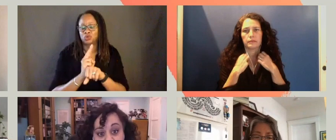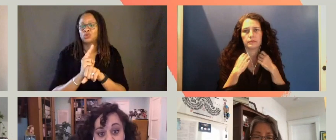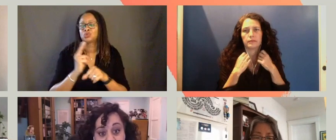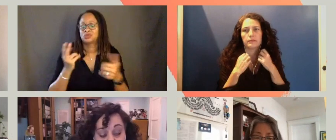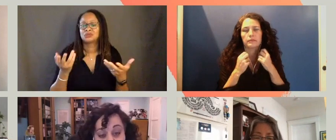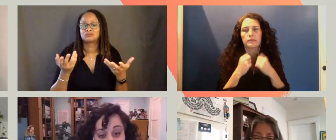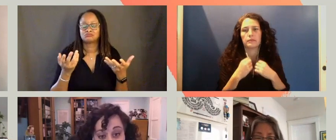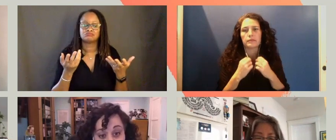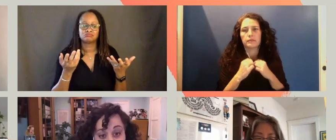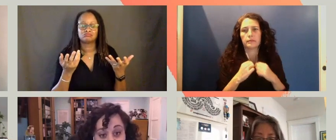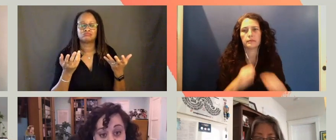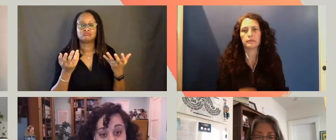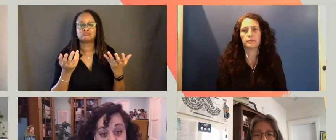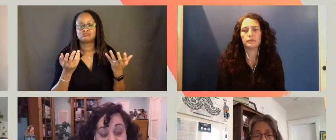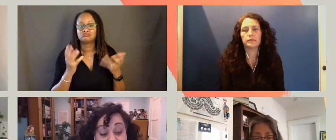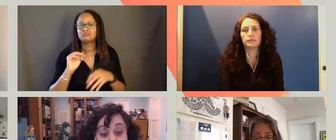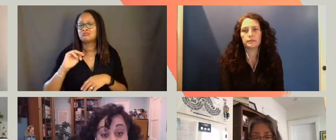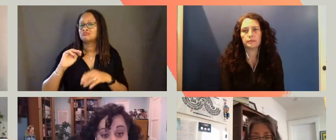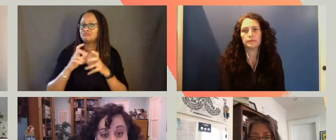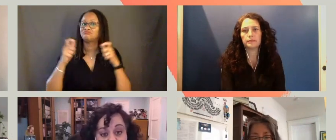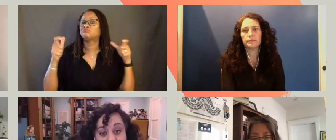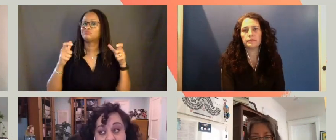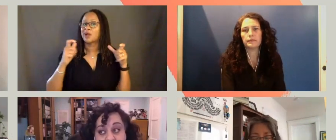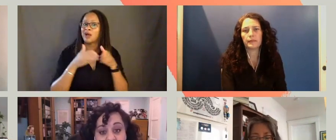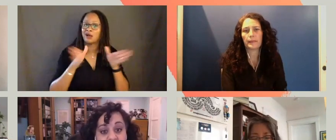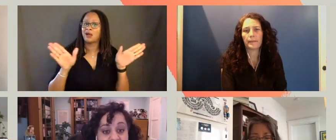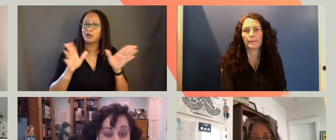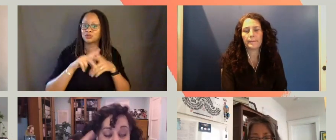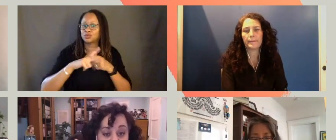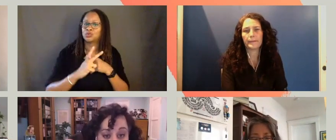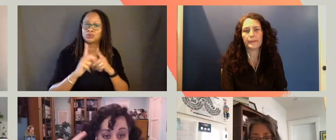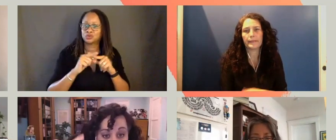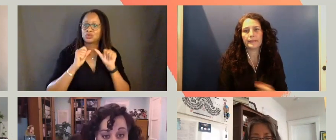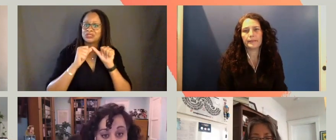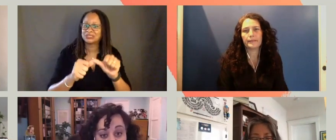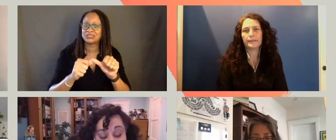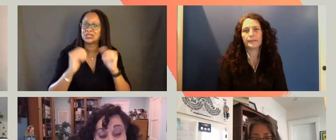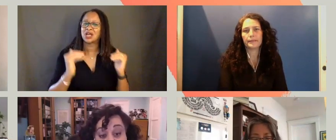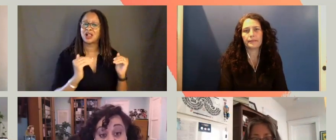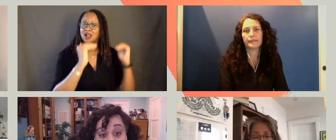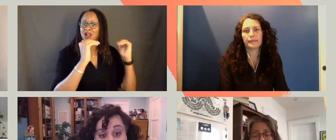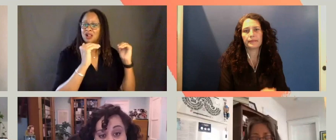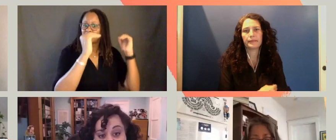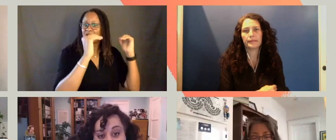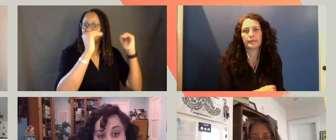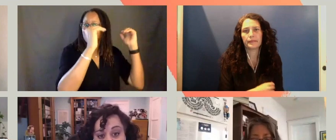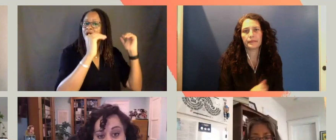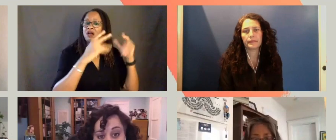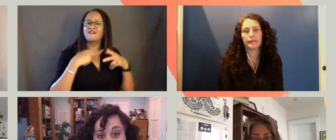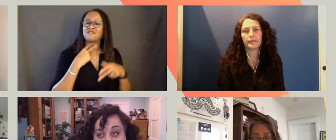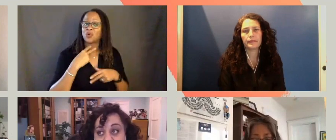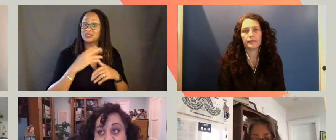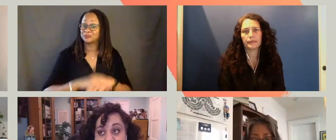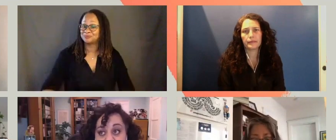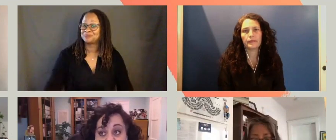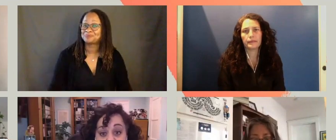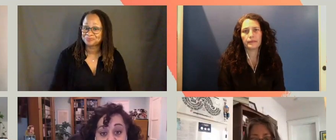sort of mass forecast tool to continually elevate their voices. And what we've been seeing in the wake of that is,